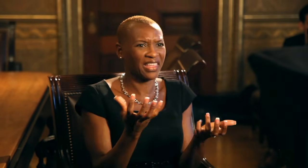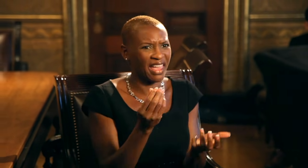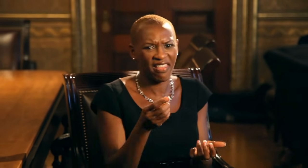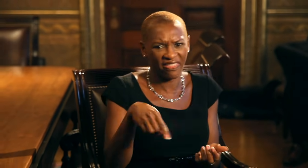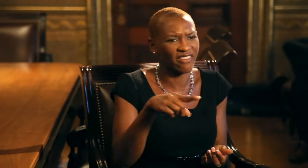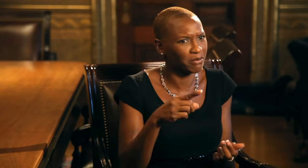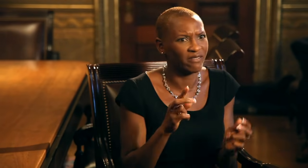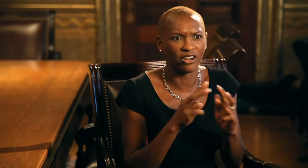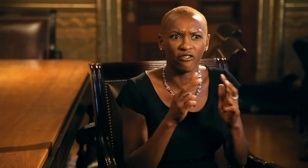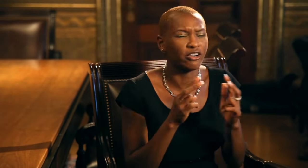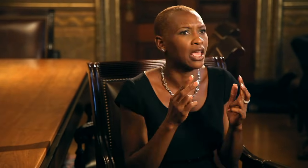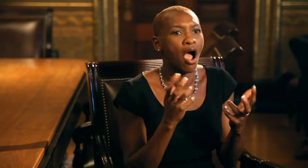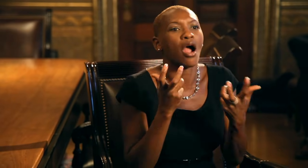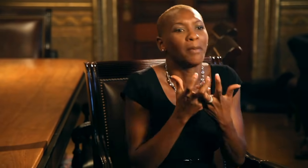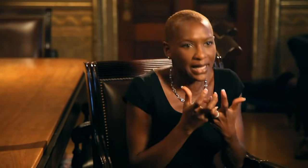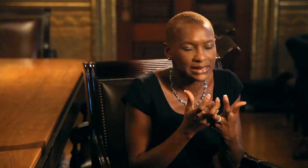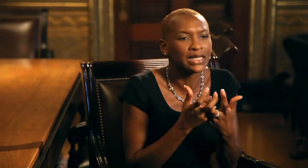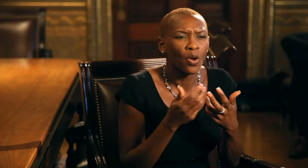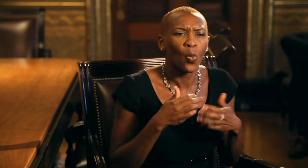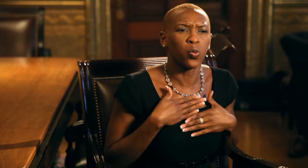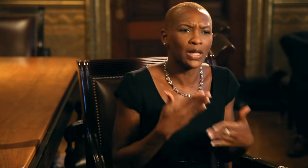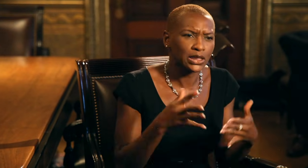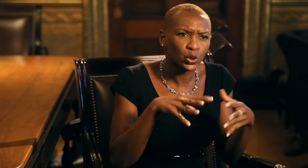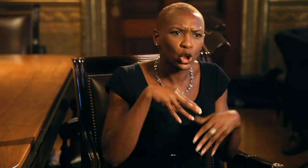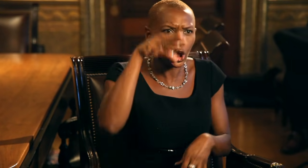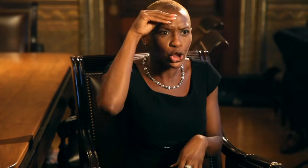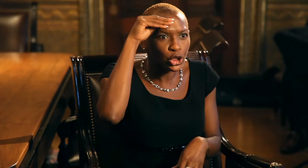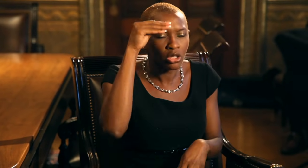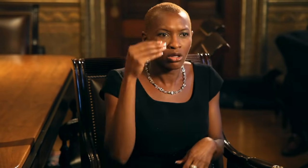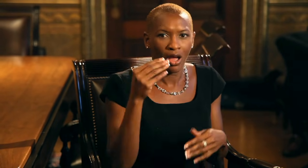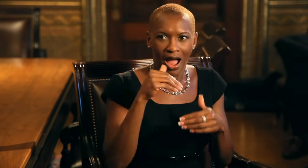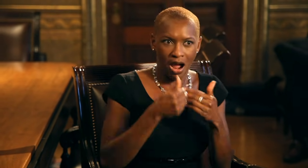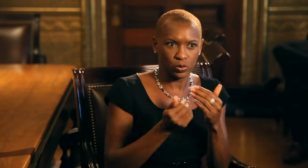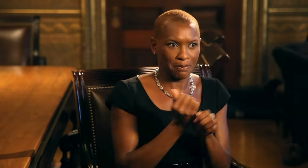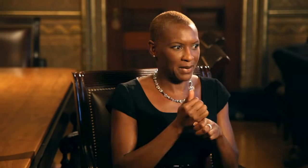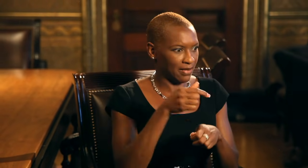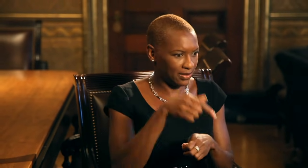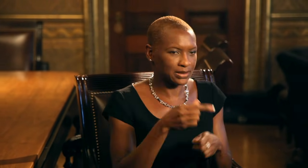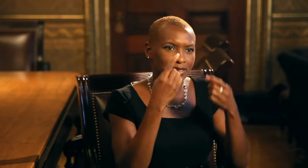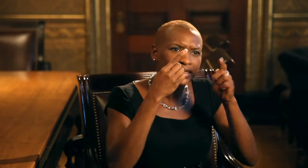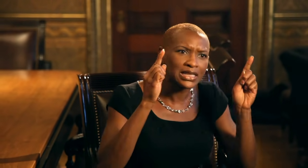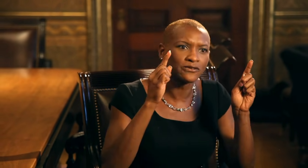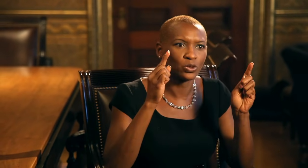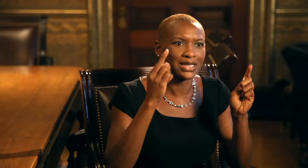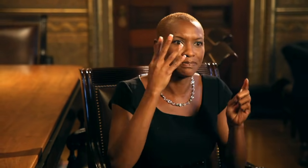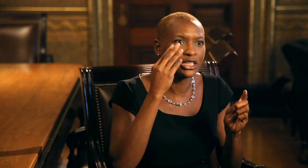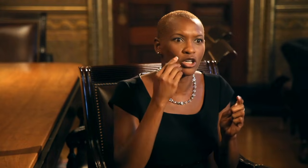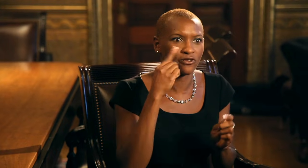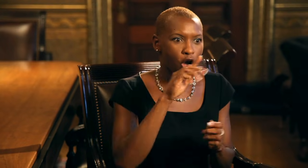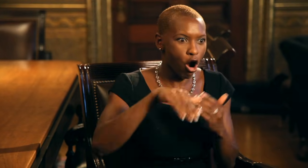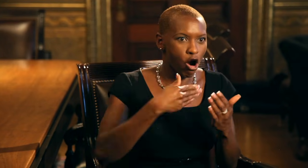And they've been very accommodating and willing to learn how to make this a successful experience for all of us,